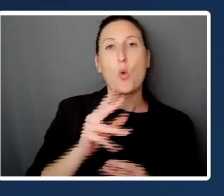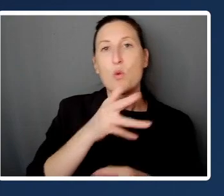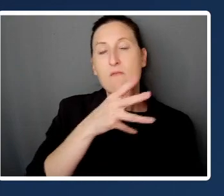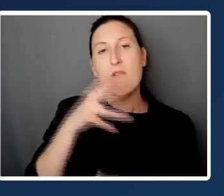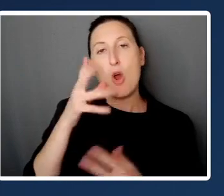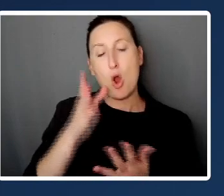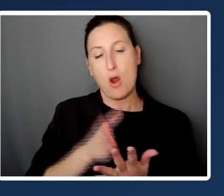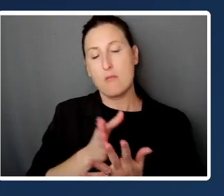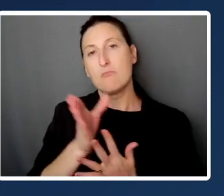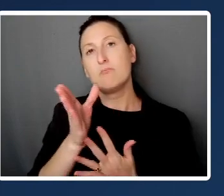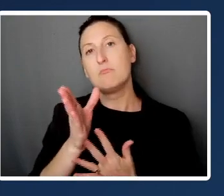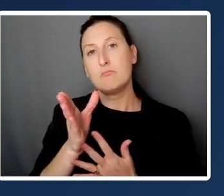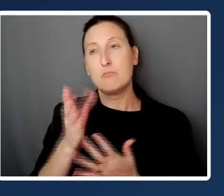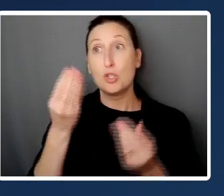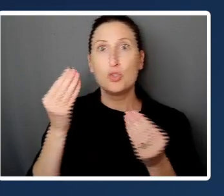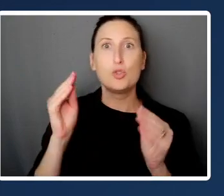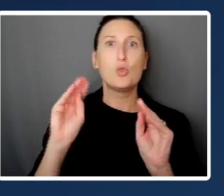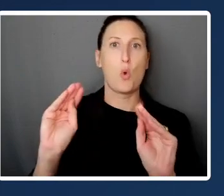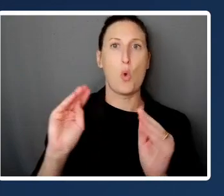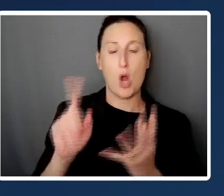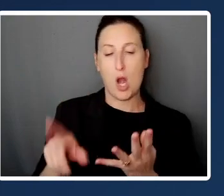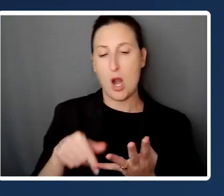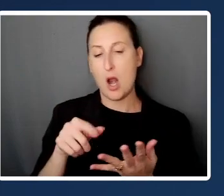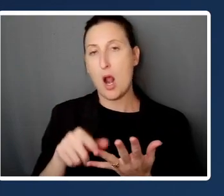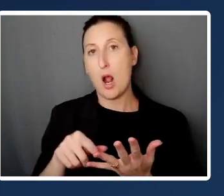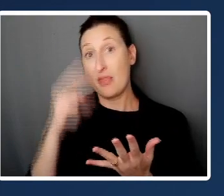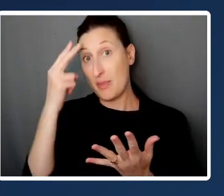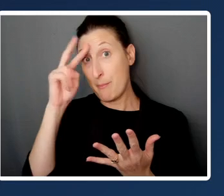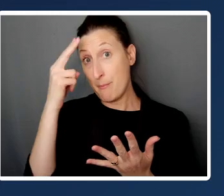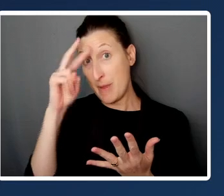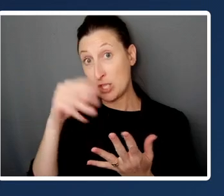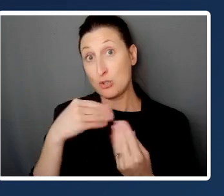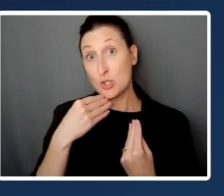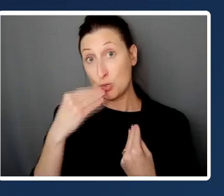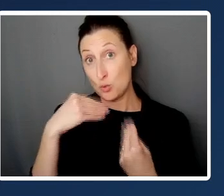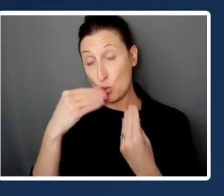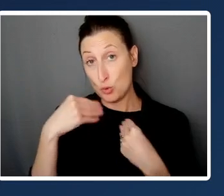the store. And this Mexican grocery store also has a place -- they have a peluqueria, you can